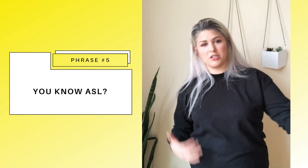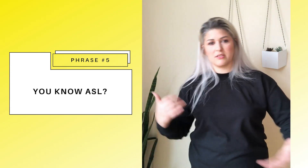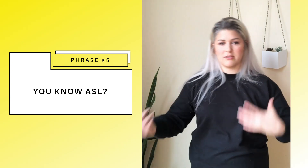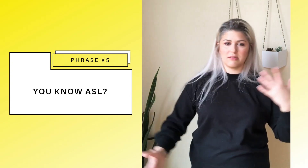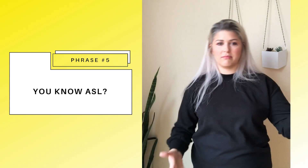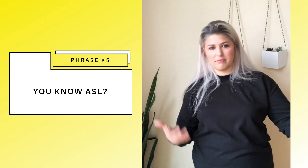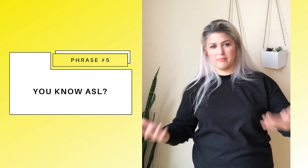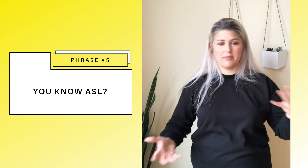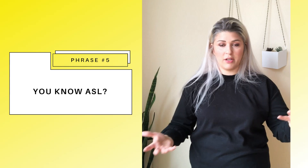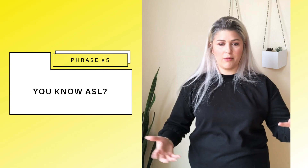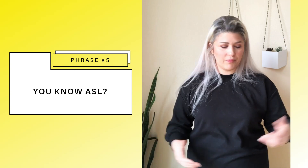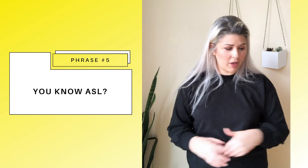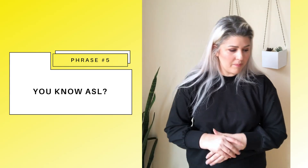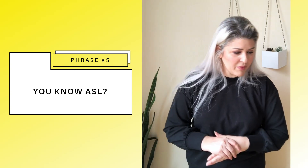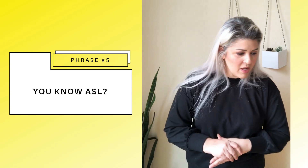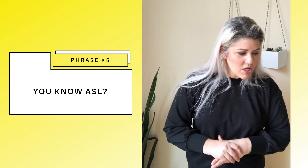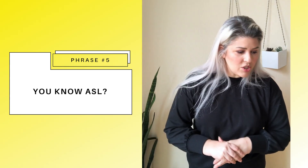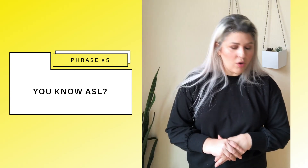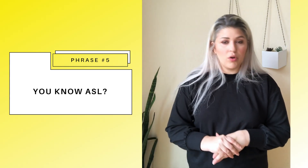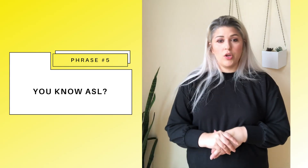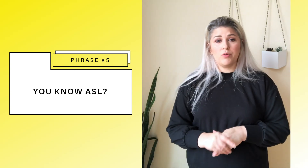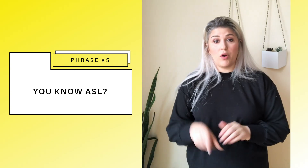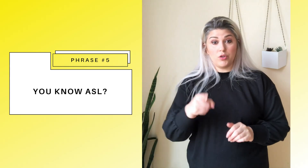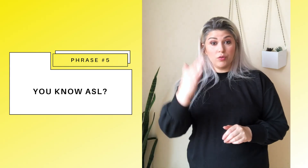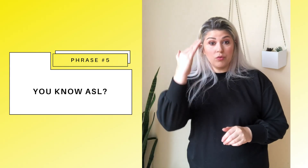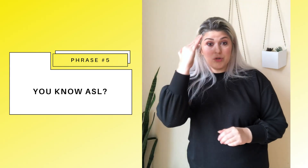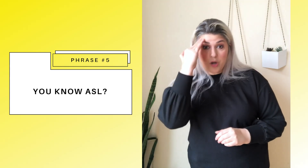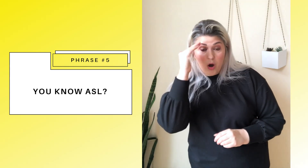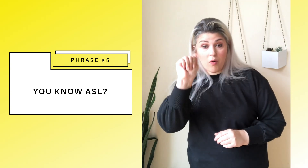just, you know, okay. So you go, you know,